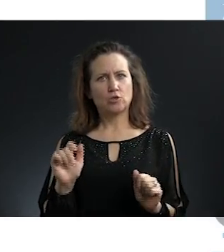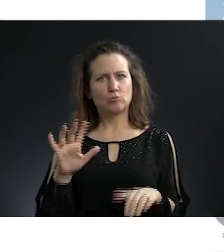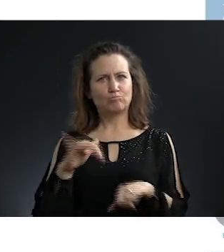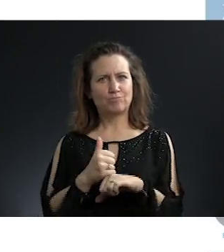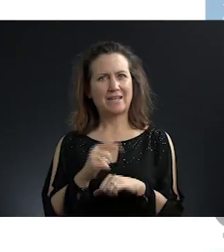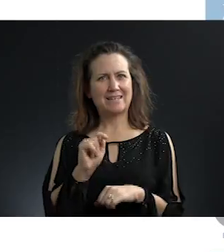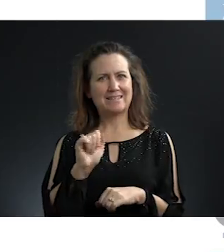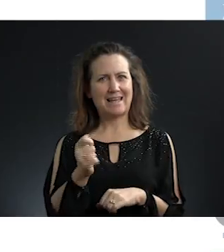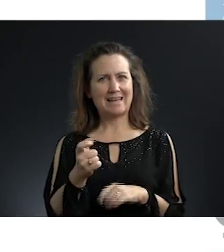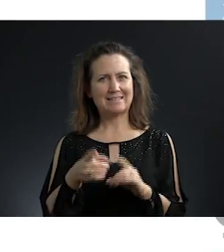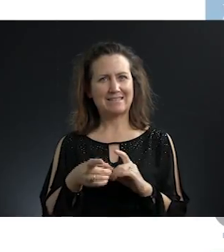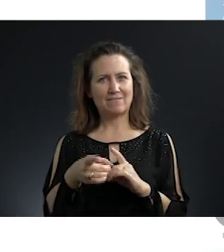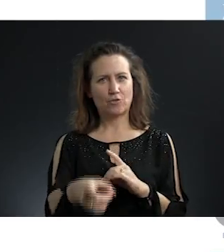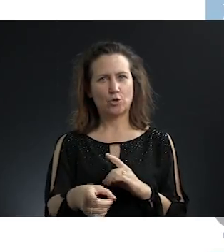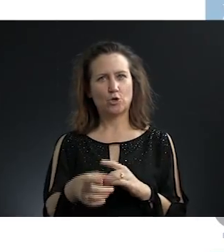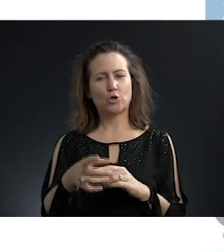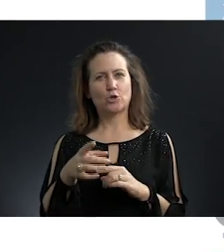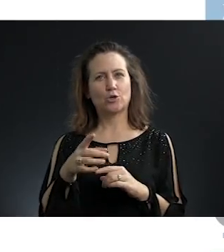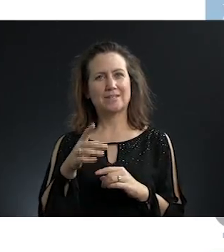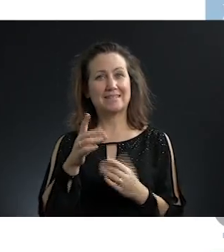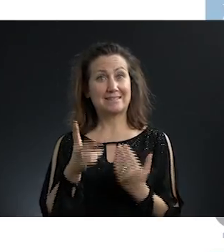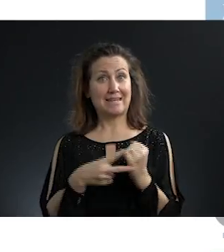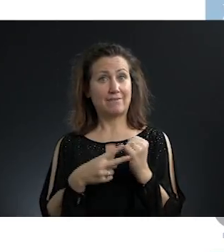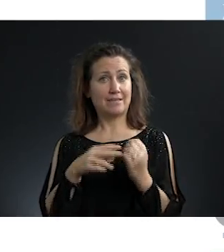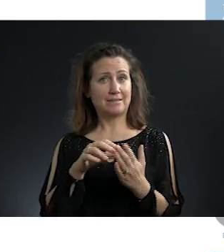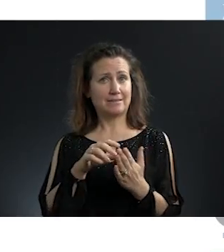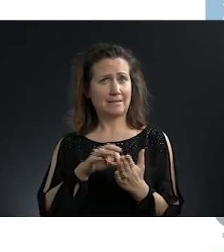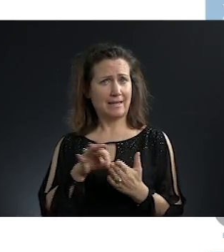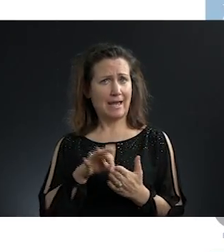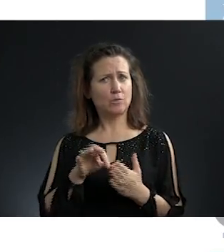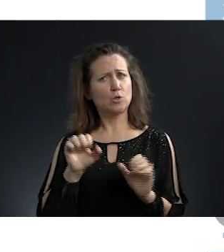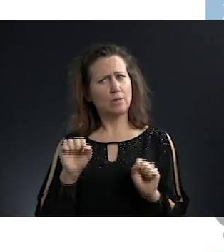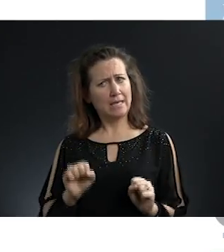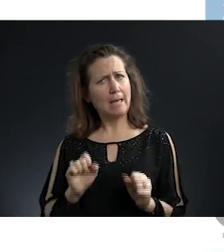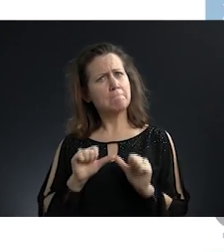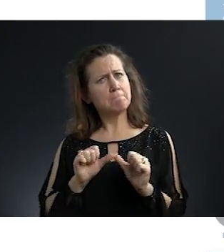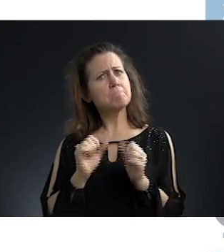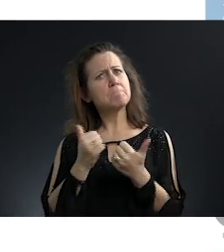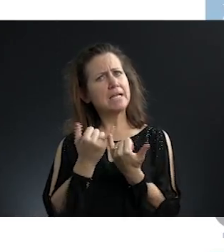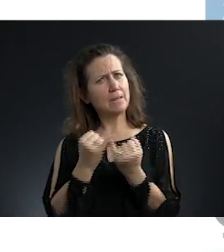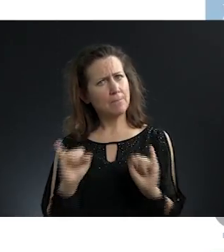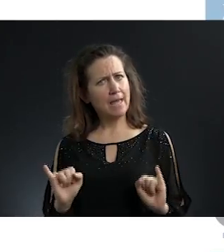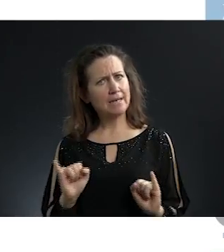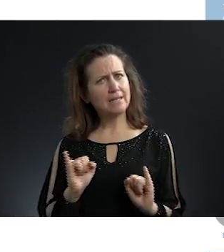Savings account to Maintain their independence Pursue their dreams and contribute to their communities